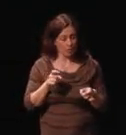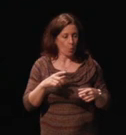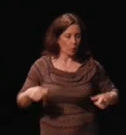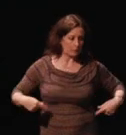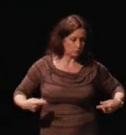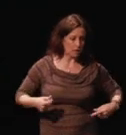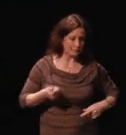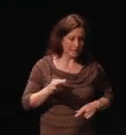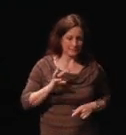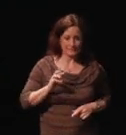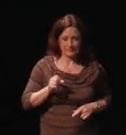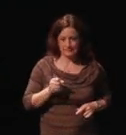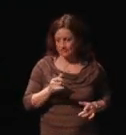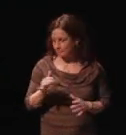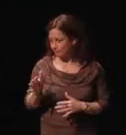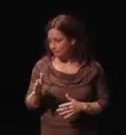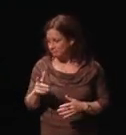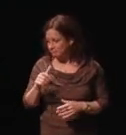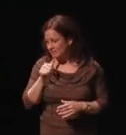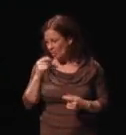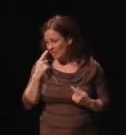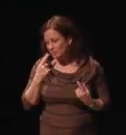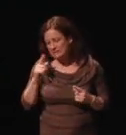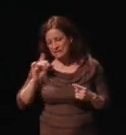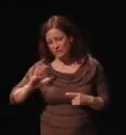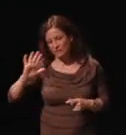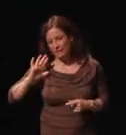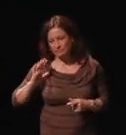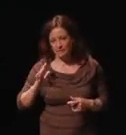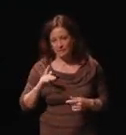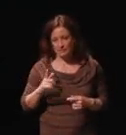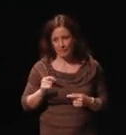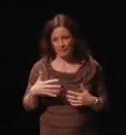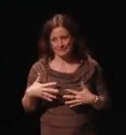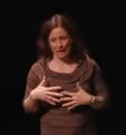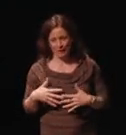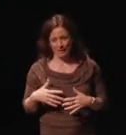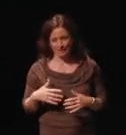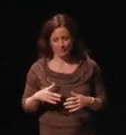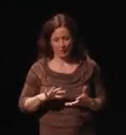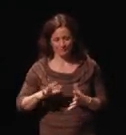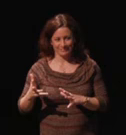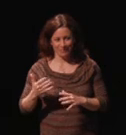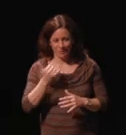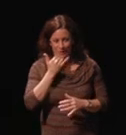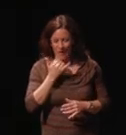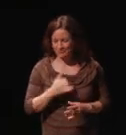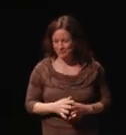although I don't think they were hugely successful, probably a bit scary if it went wrong.